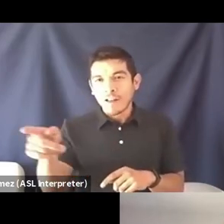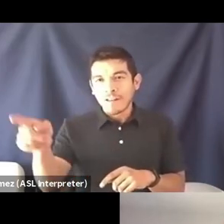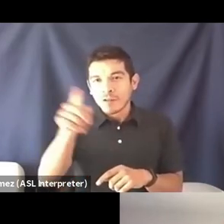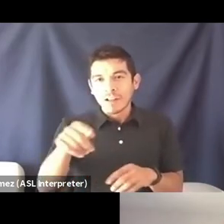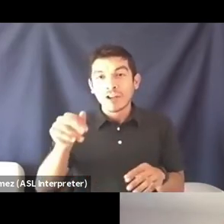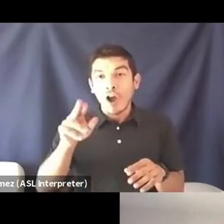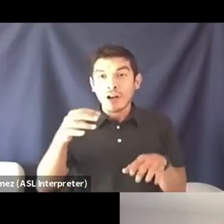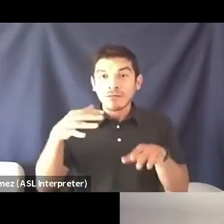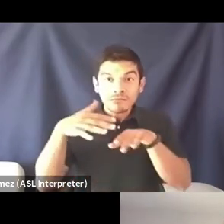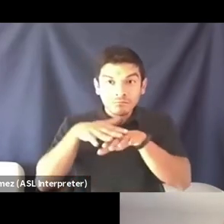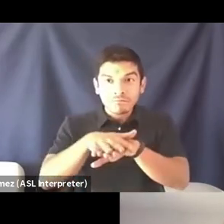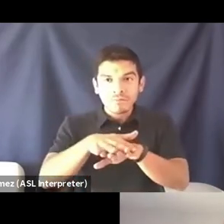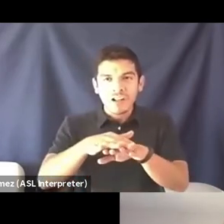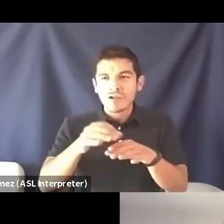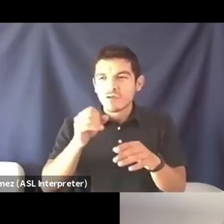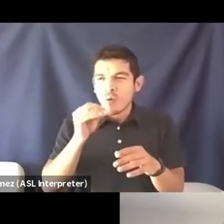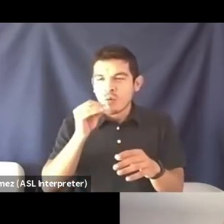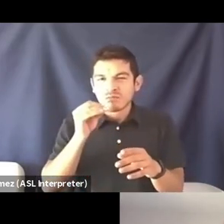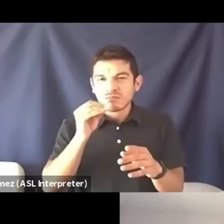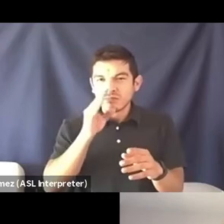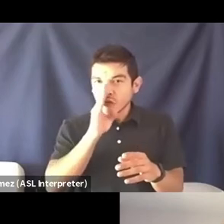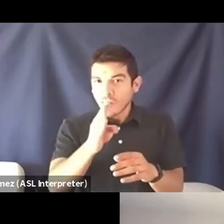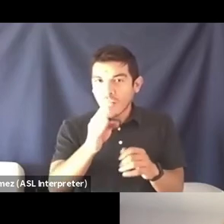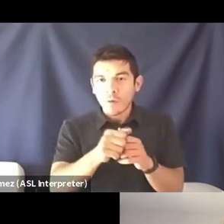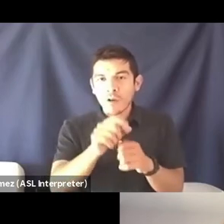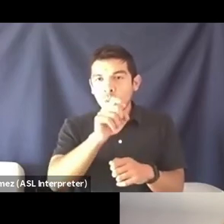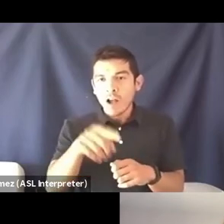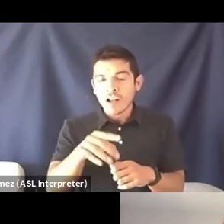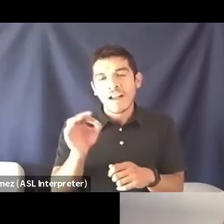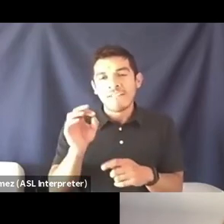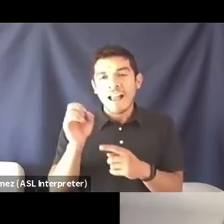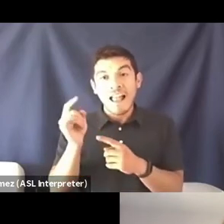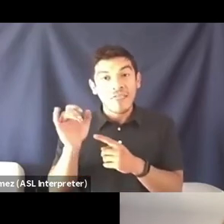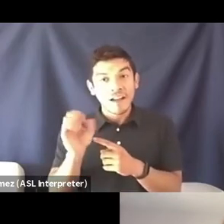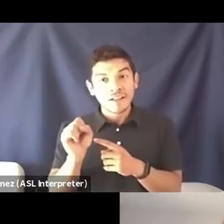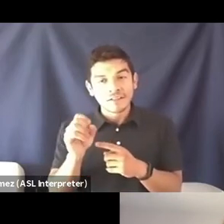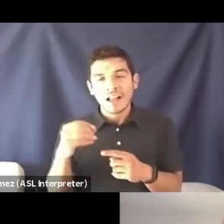So head on with these questions of ethics and I think it will be very instructive